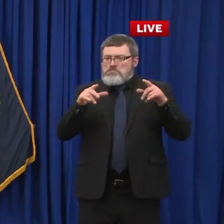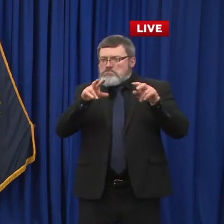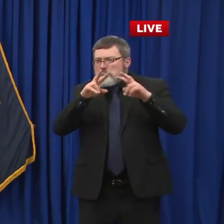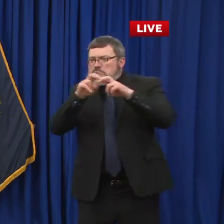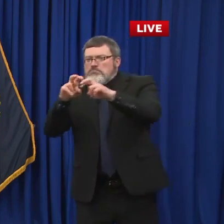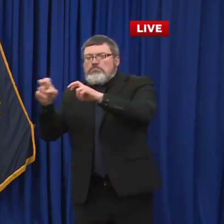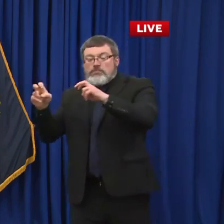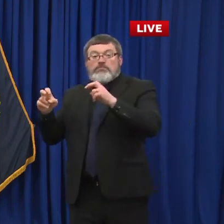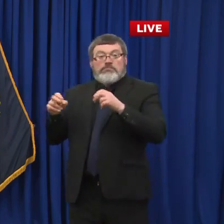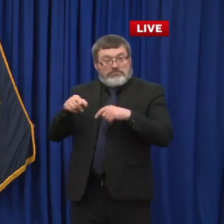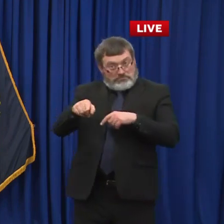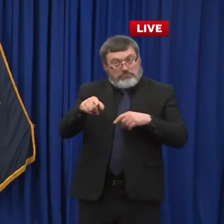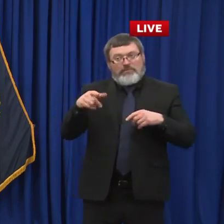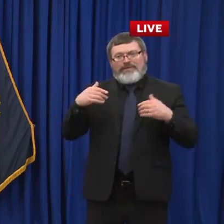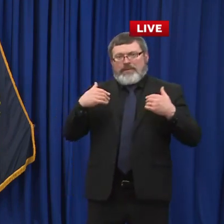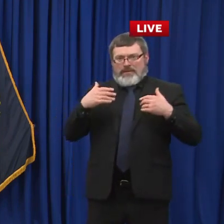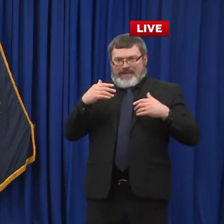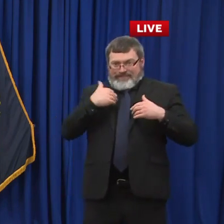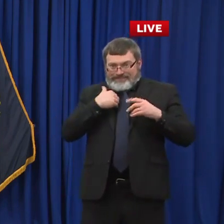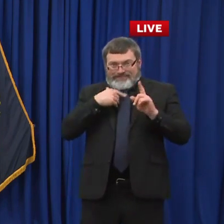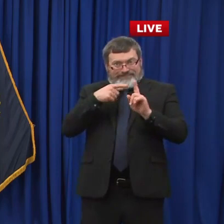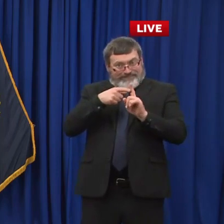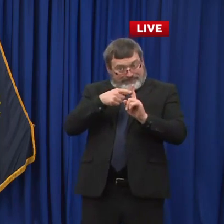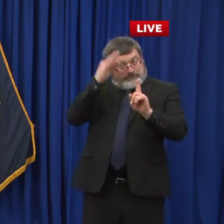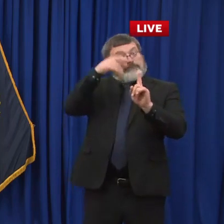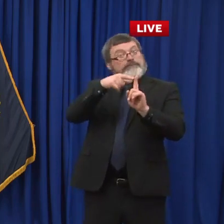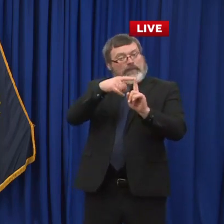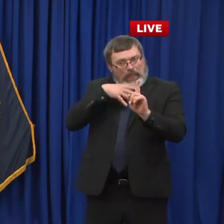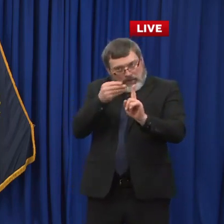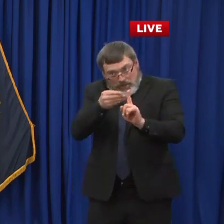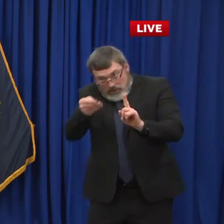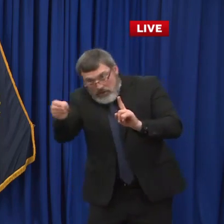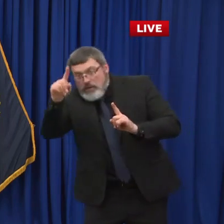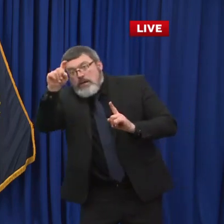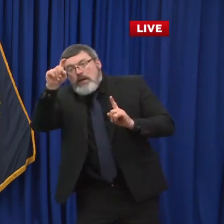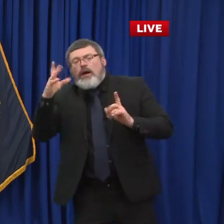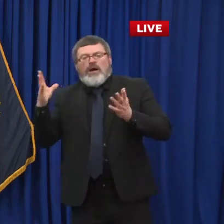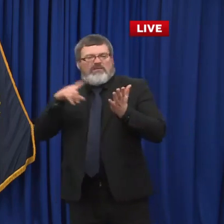HATS OFF TO THE TEAM, BETH DALEY AND HER TEAM DOING THE CONTACT TRACING.